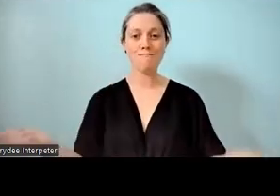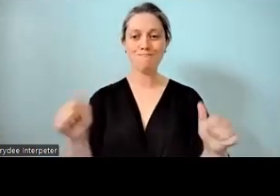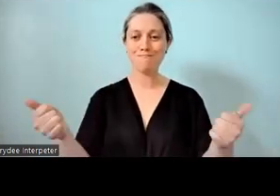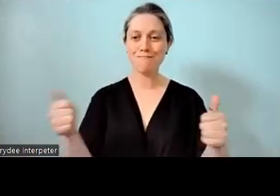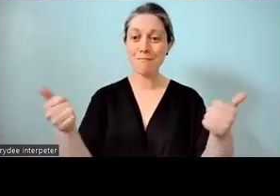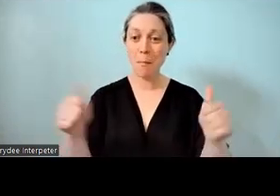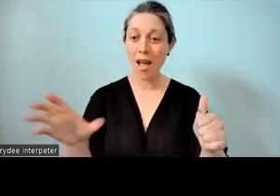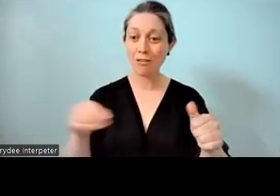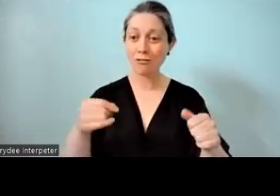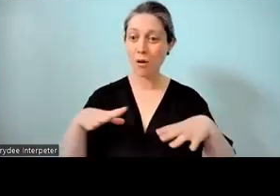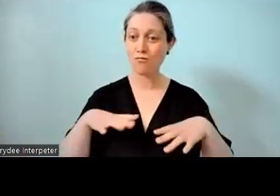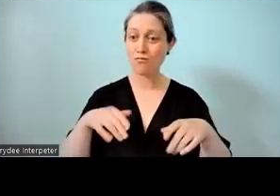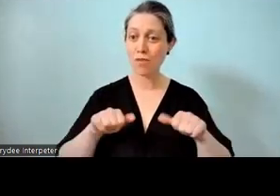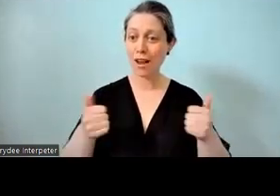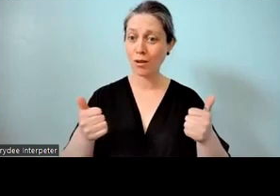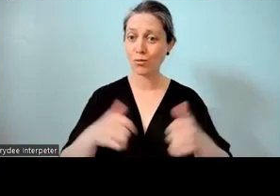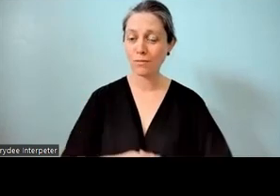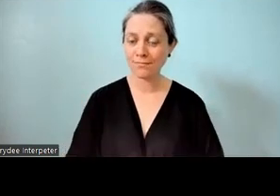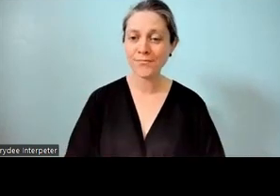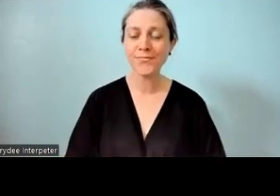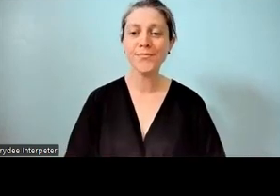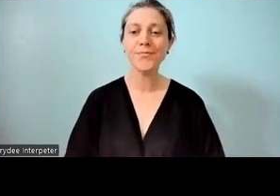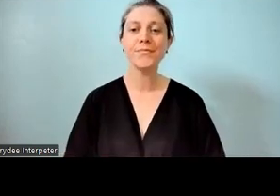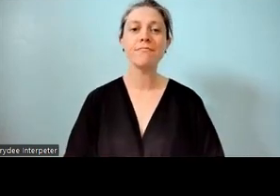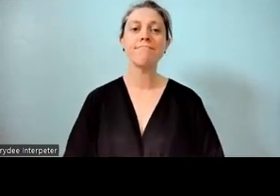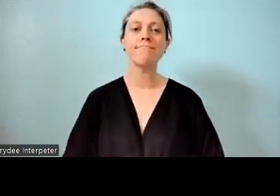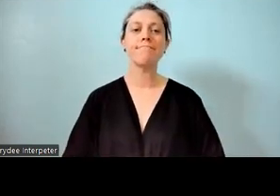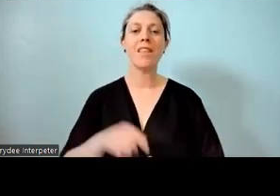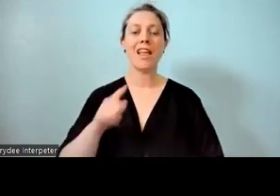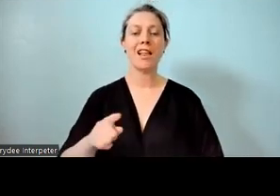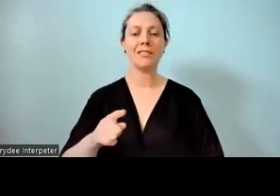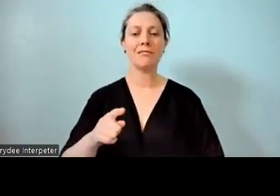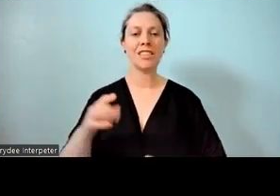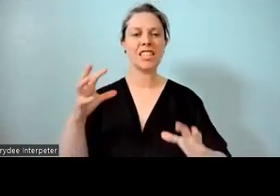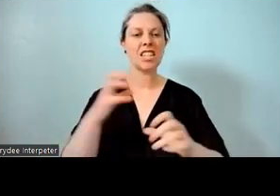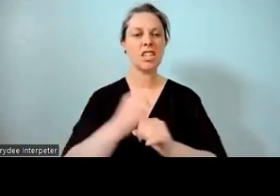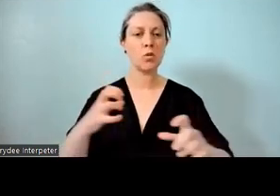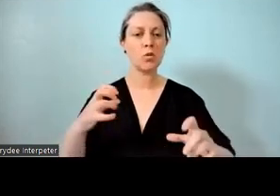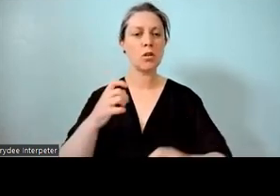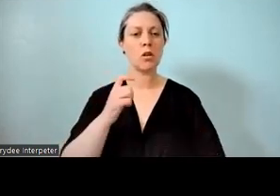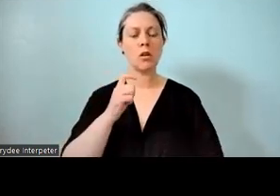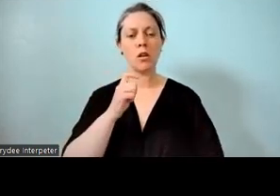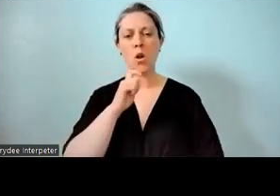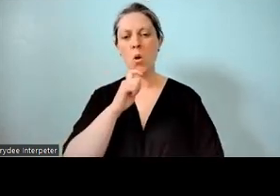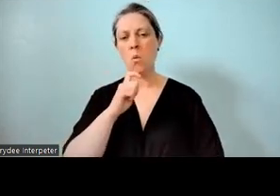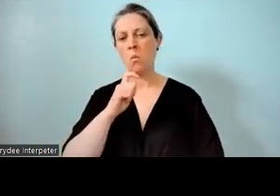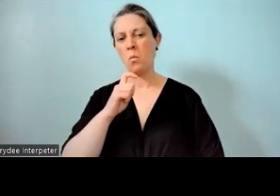We're just gonna finish off our session today with not so much a feedback session, but just an opportunity for you